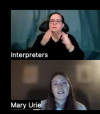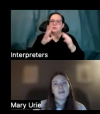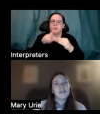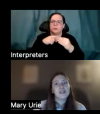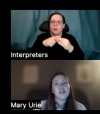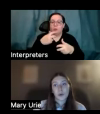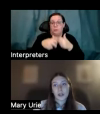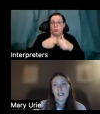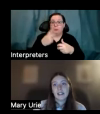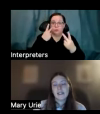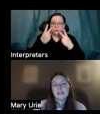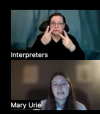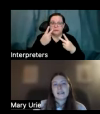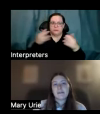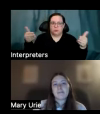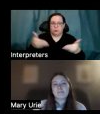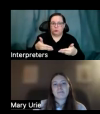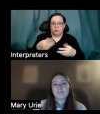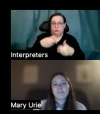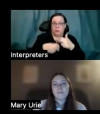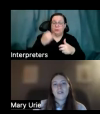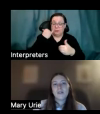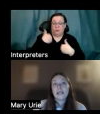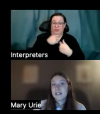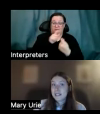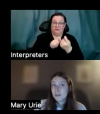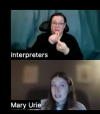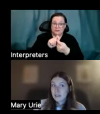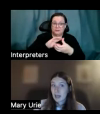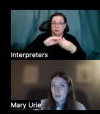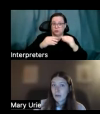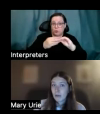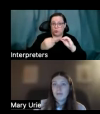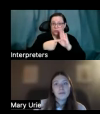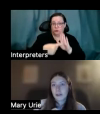have a specific story. To illustrate that problem, you